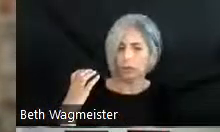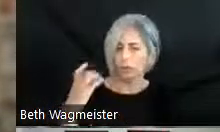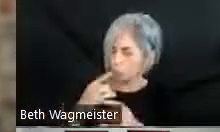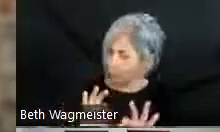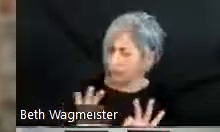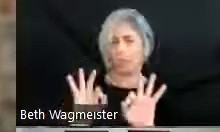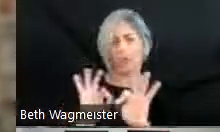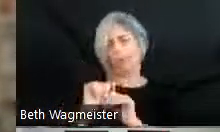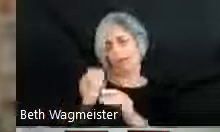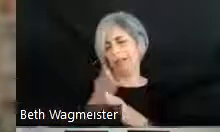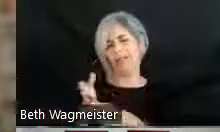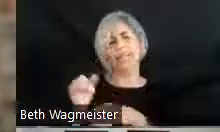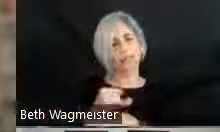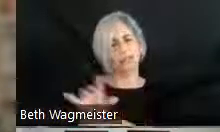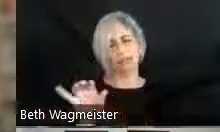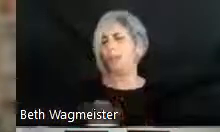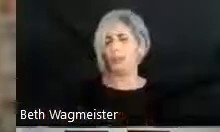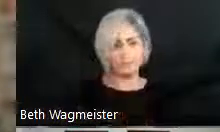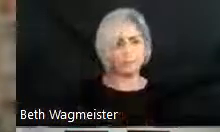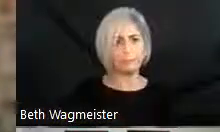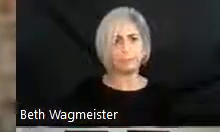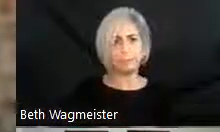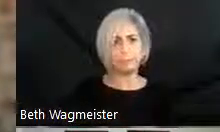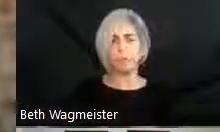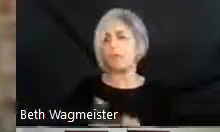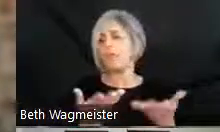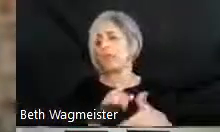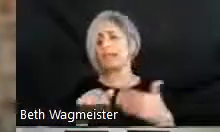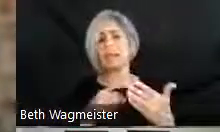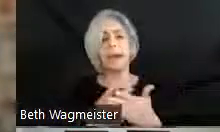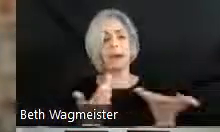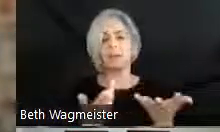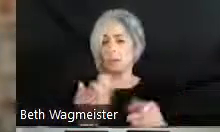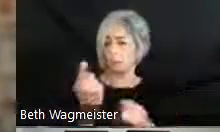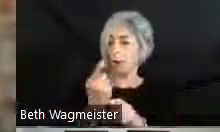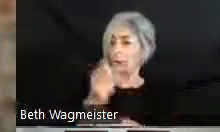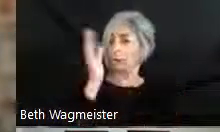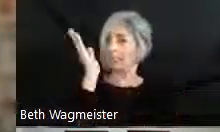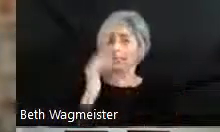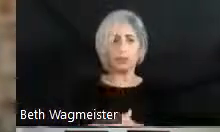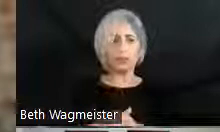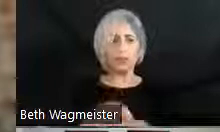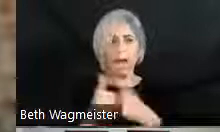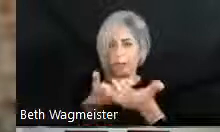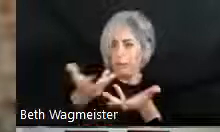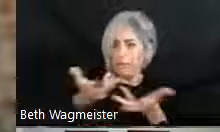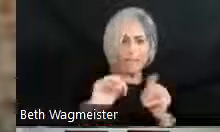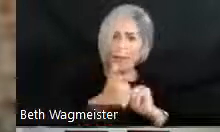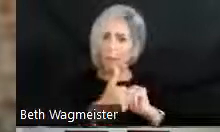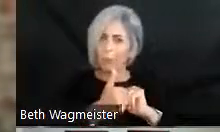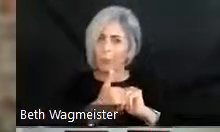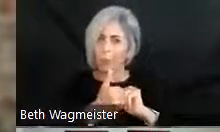important to this industry as well? What about conducting proper presentations or how to be engaging? Those are skills